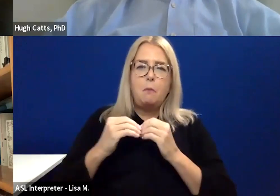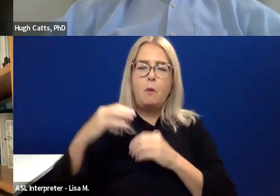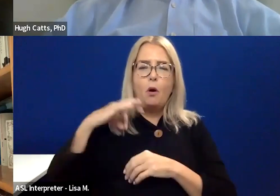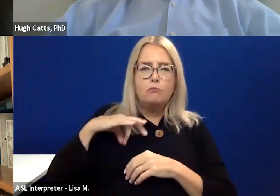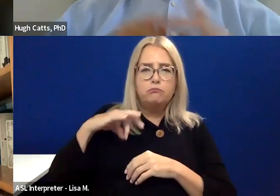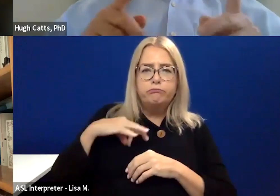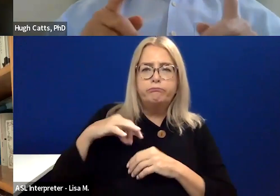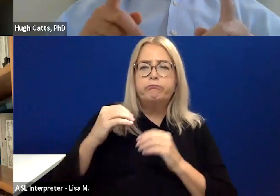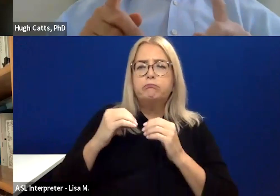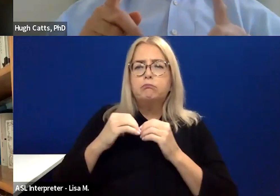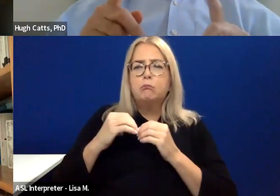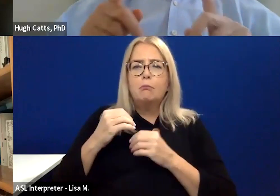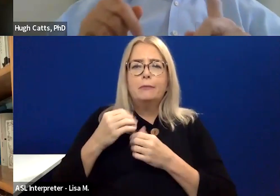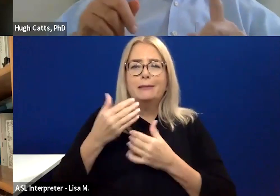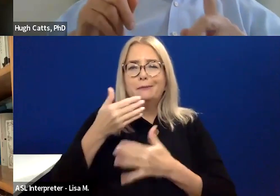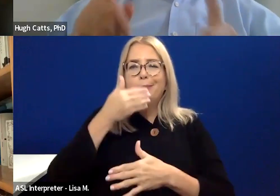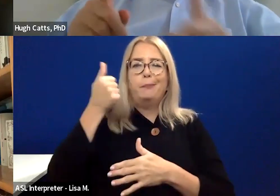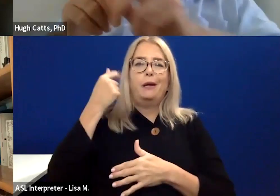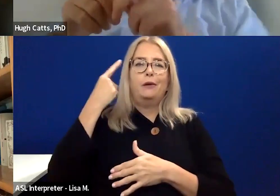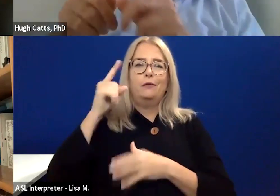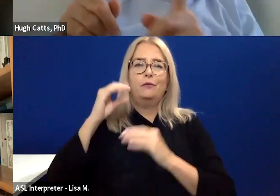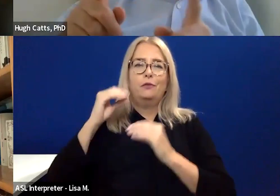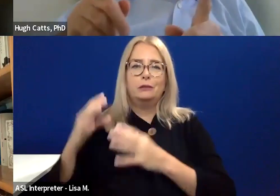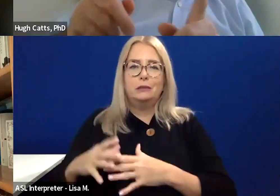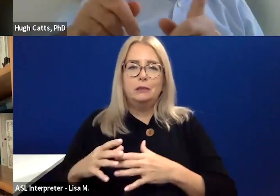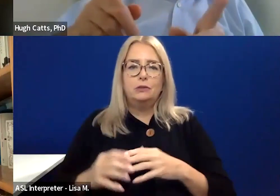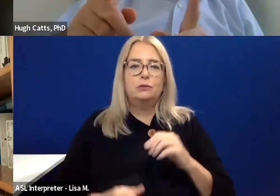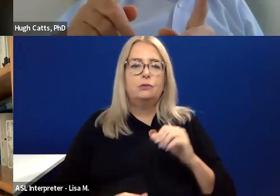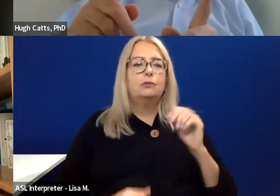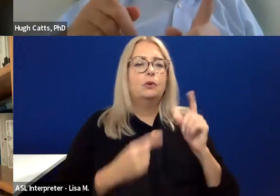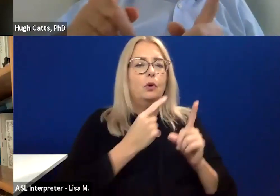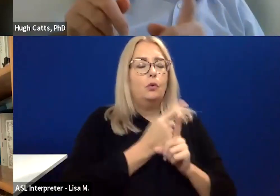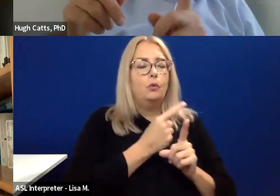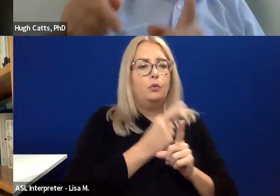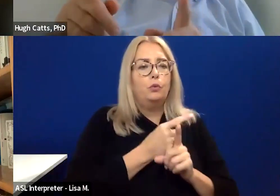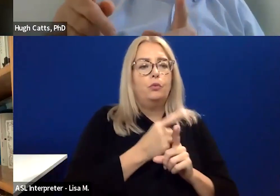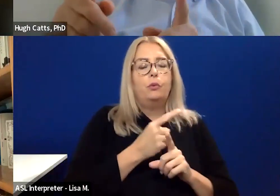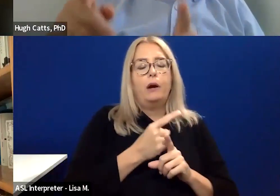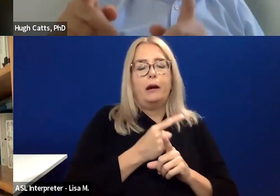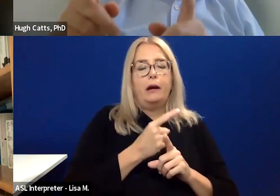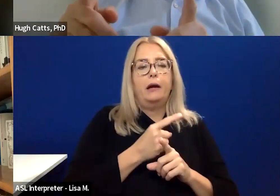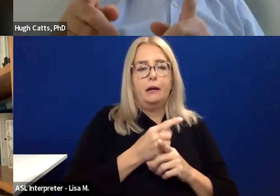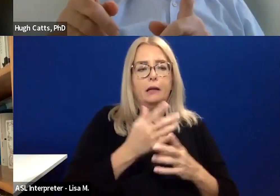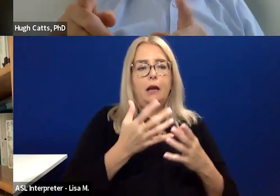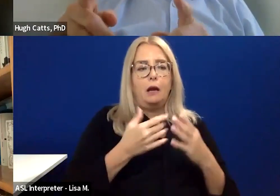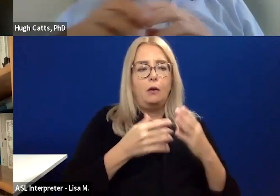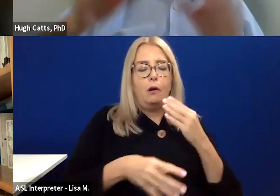real quickly here because you bring it that's where I was going to go to it is is you know